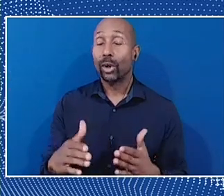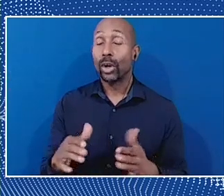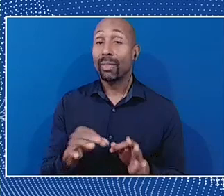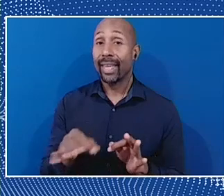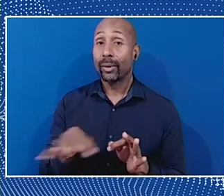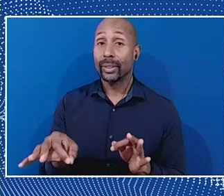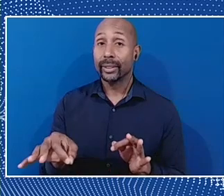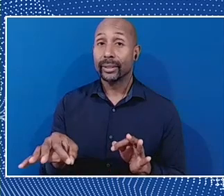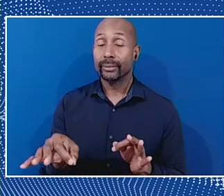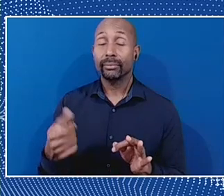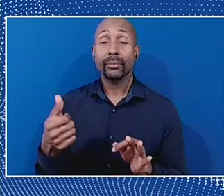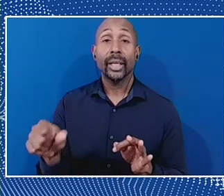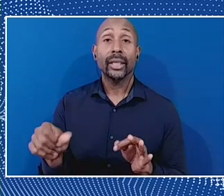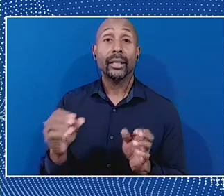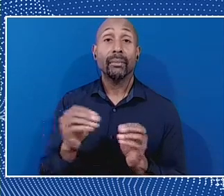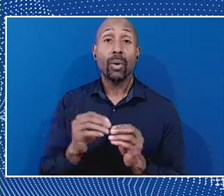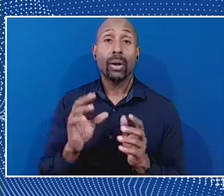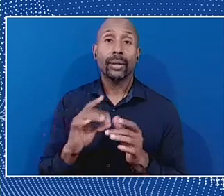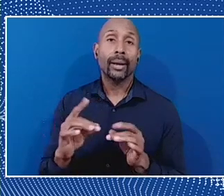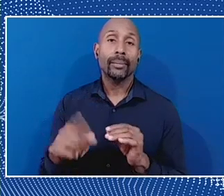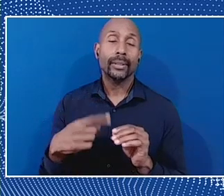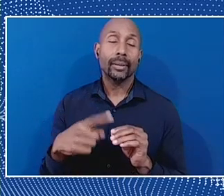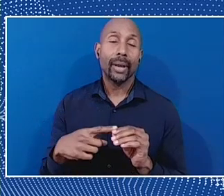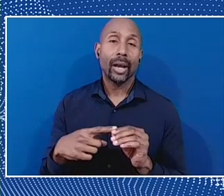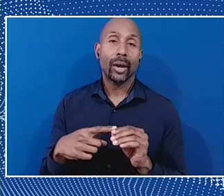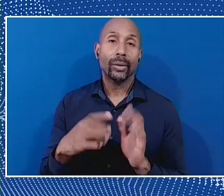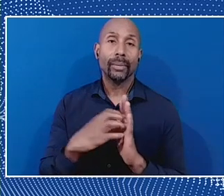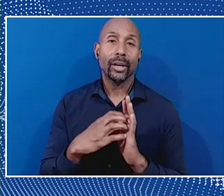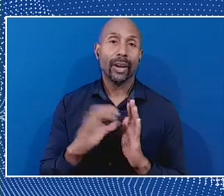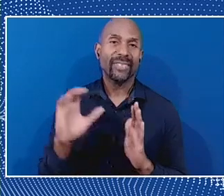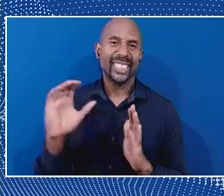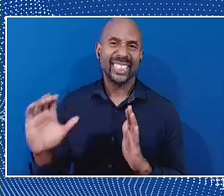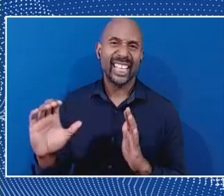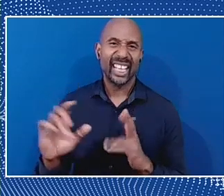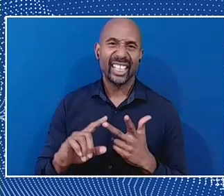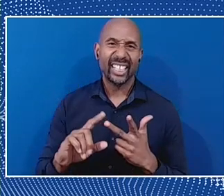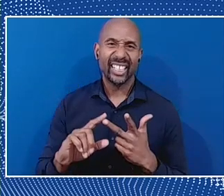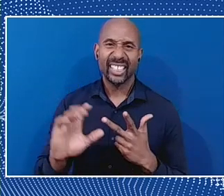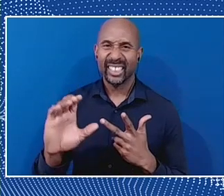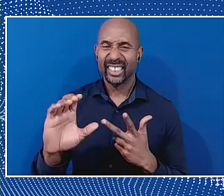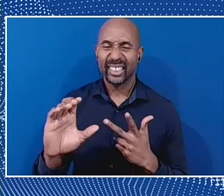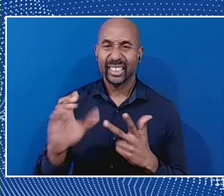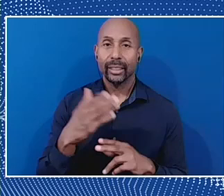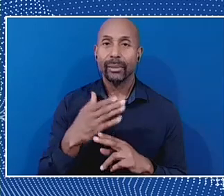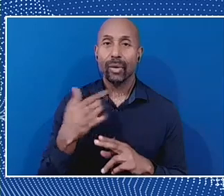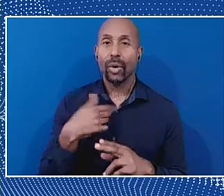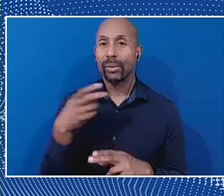comments regarding paragraph C before we would switch to presentation and